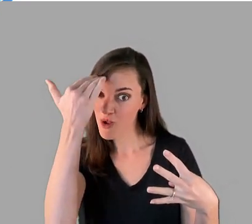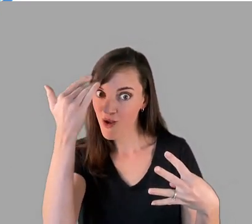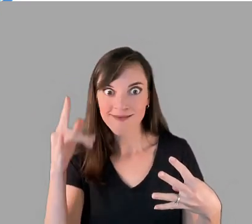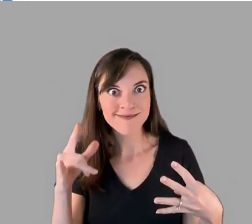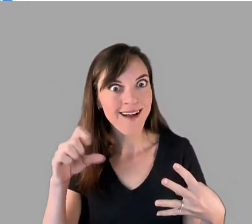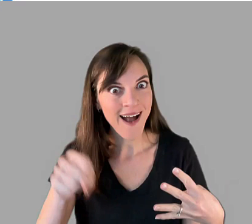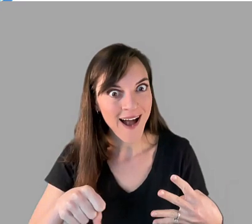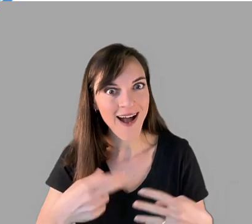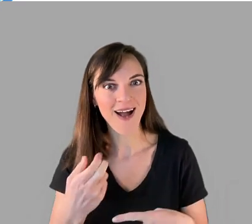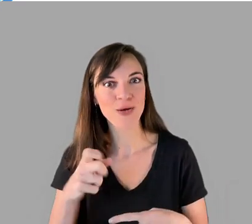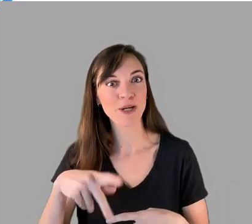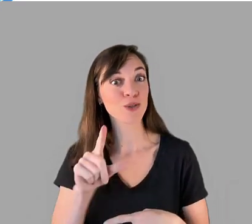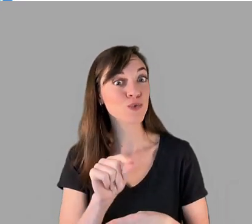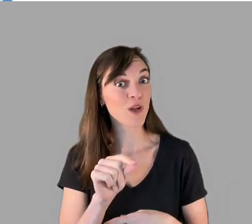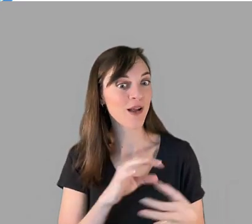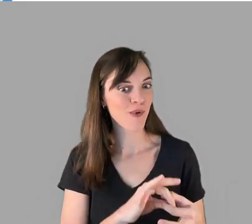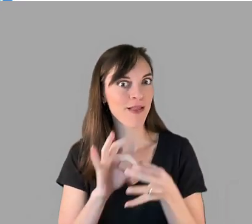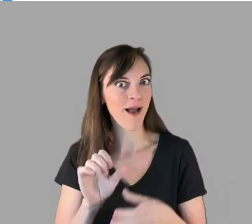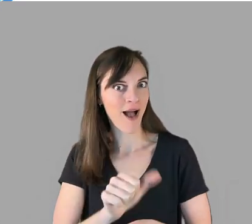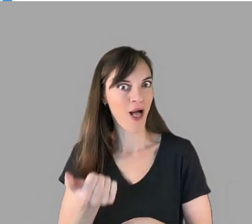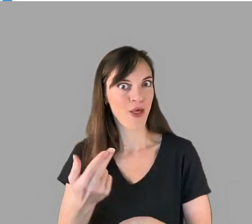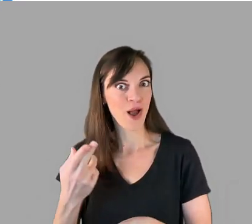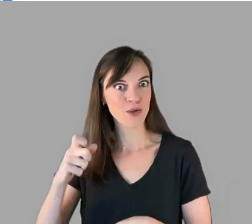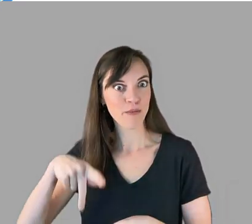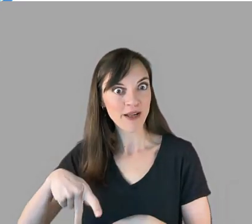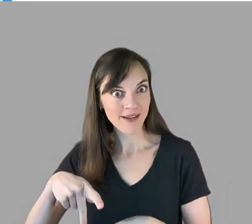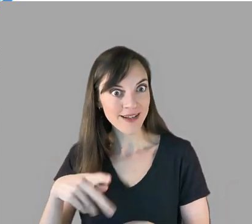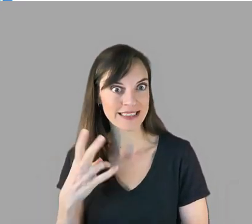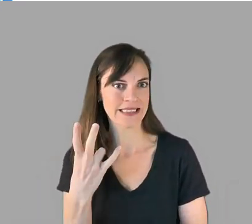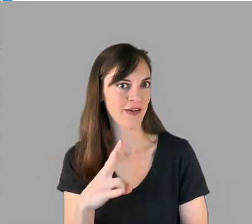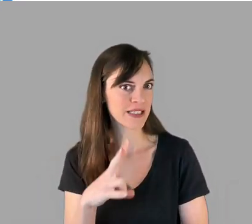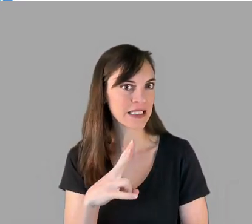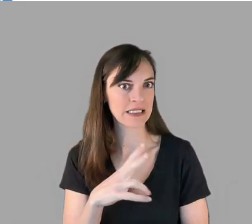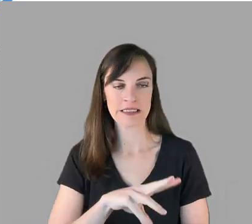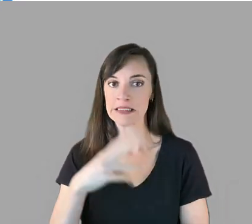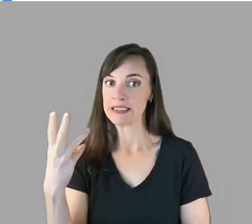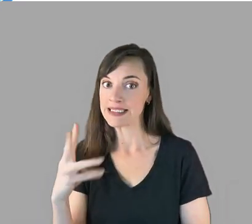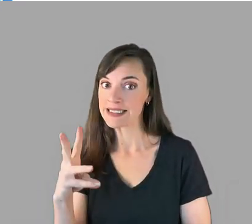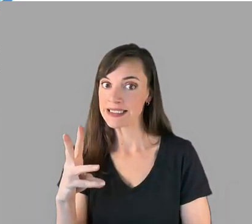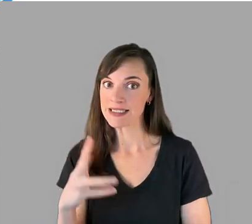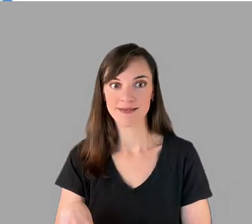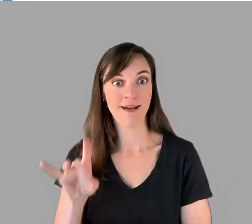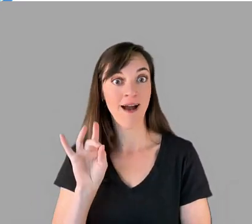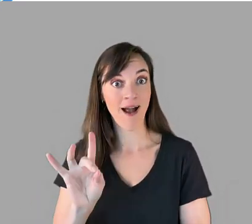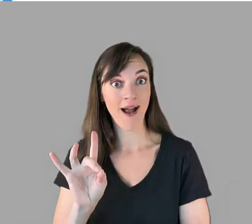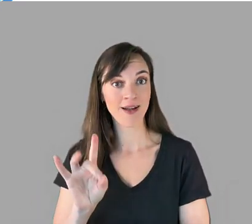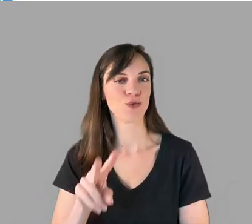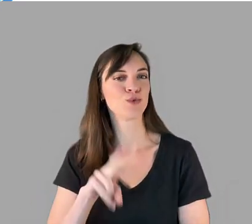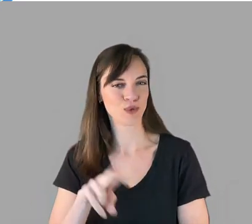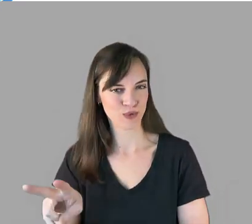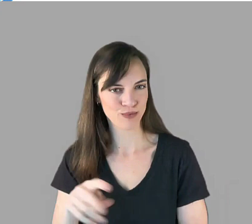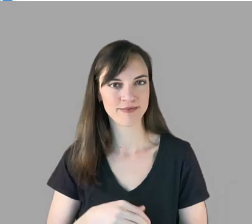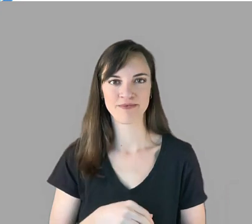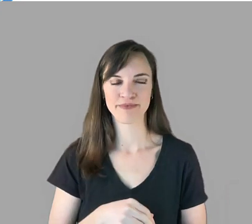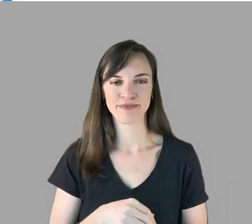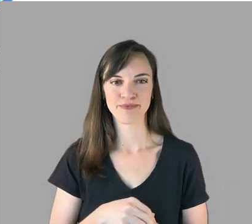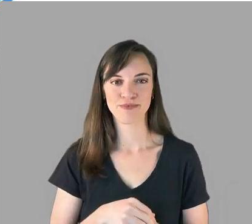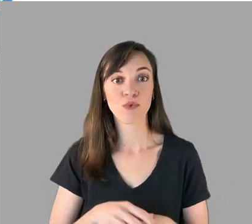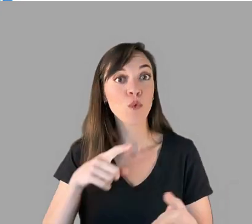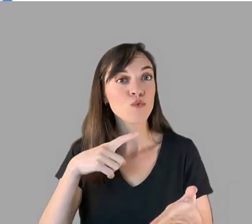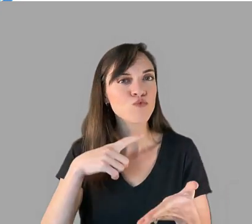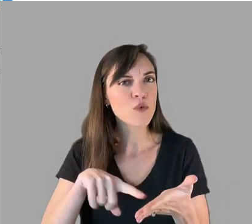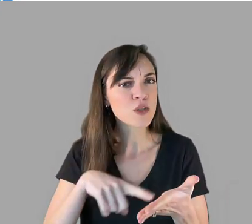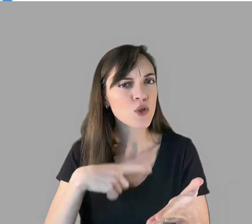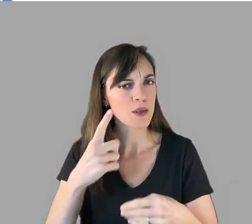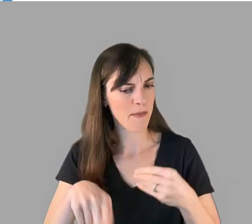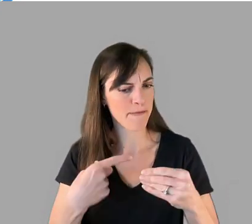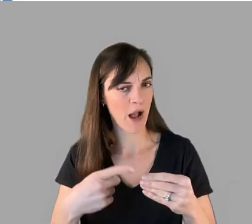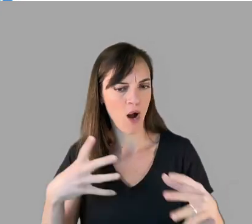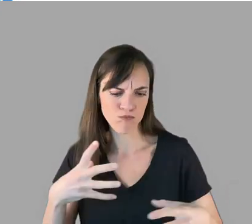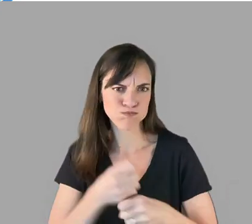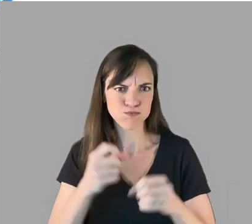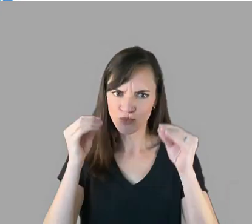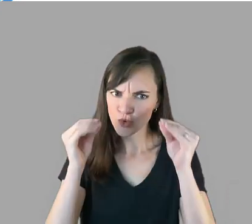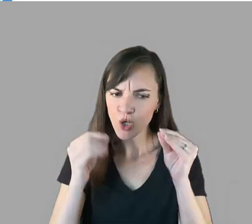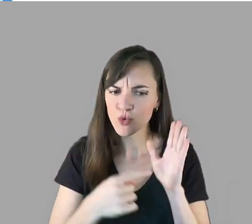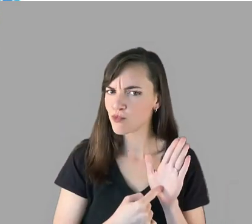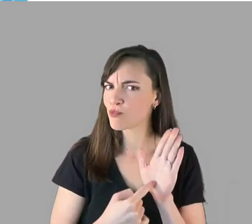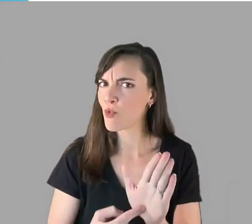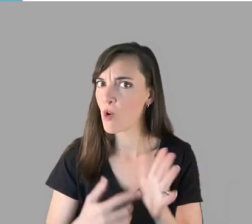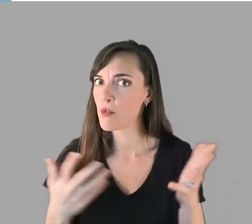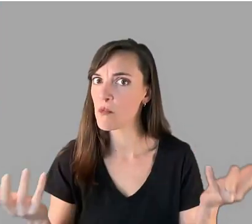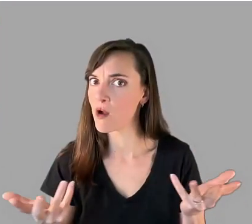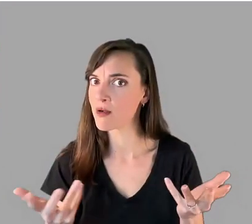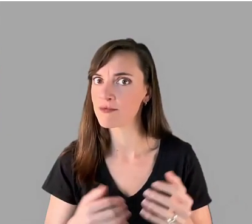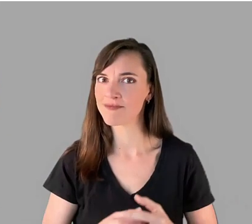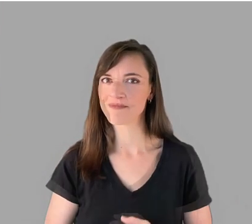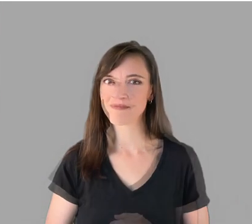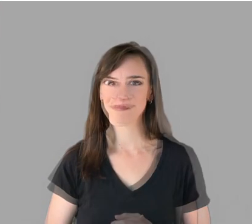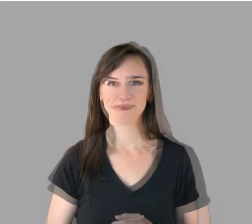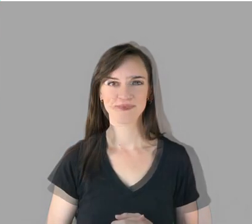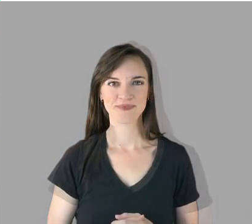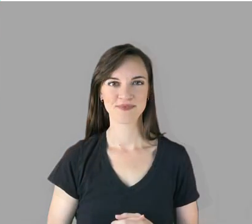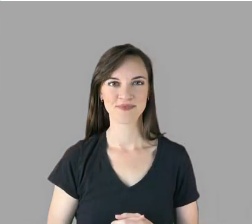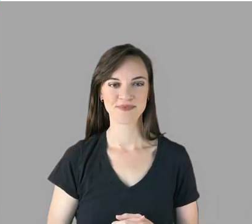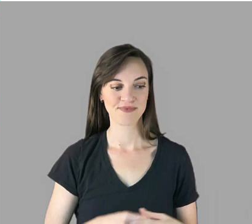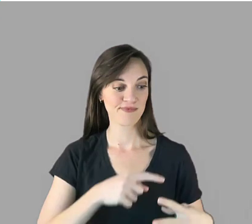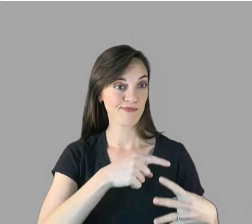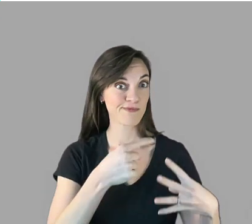16, 6, and 8 & 22. What does the research say about the use of intensive instruction?